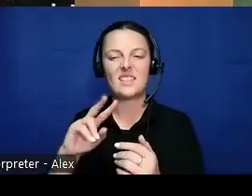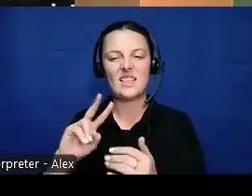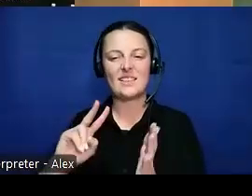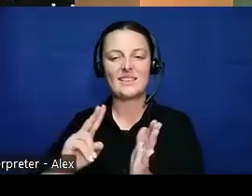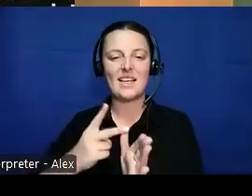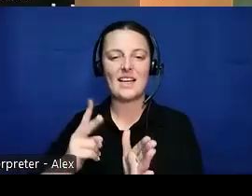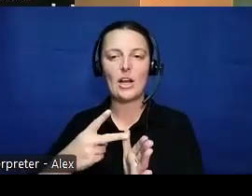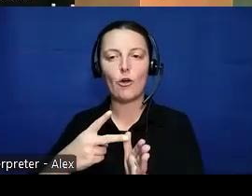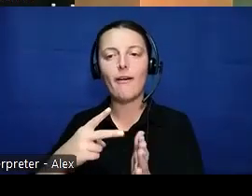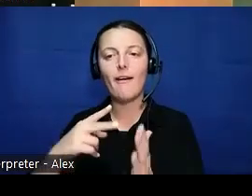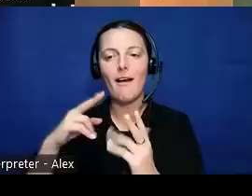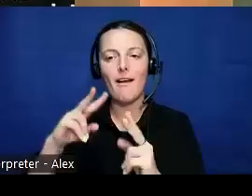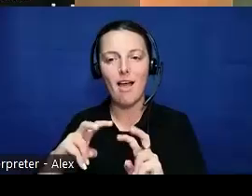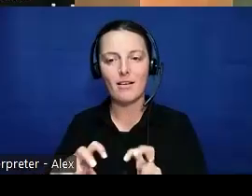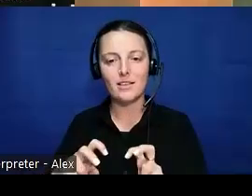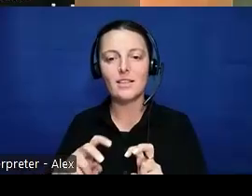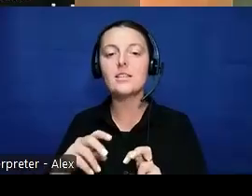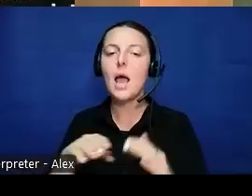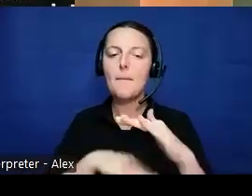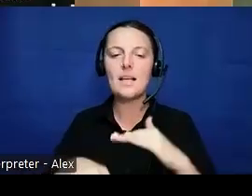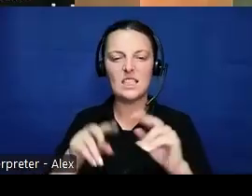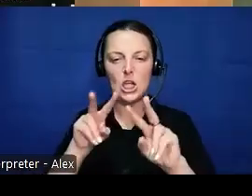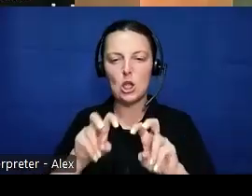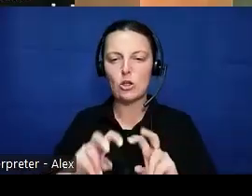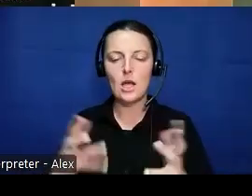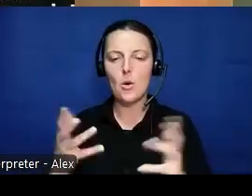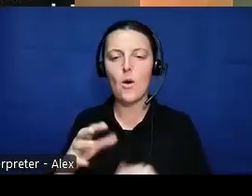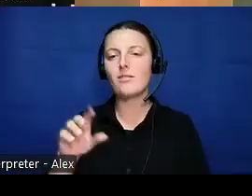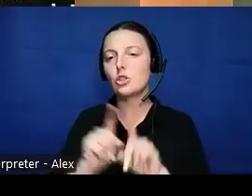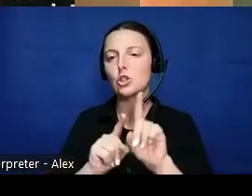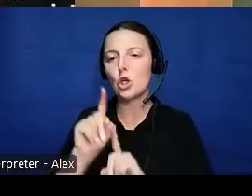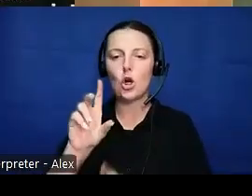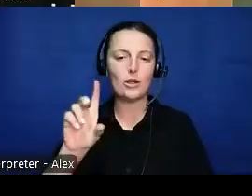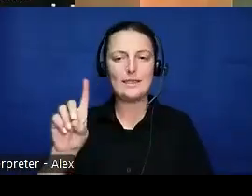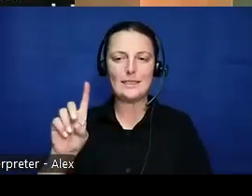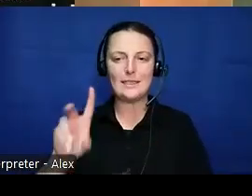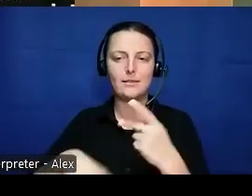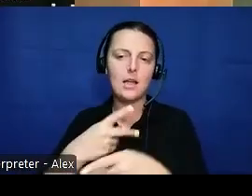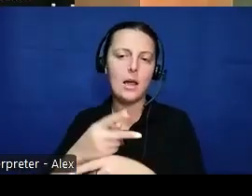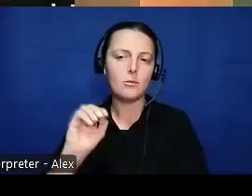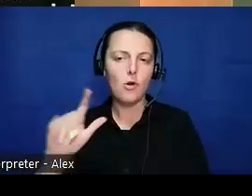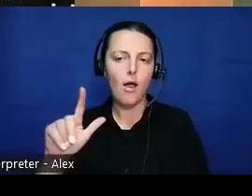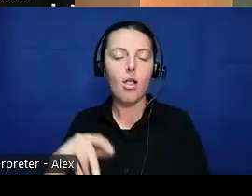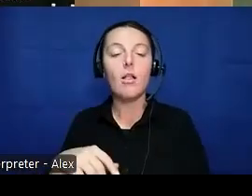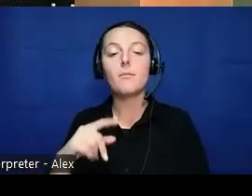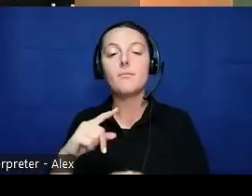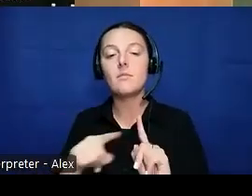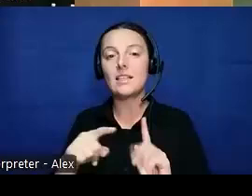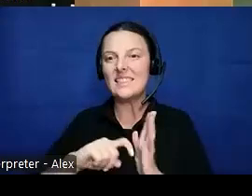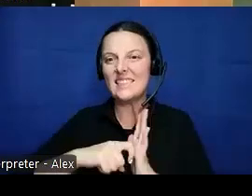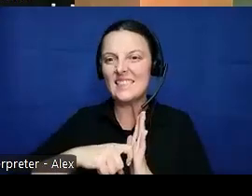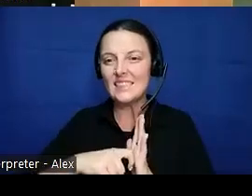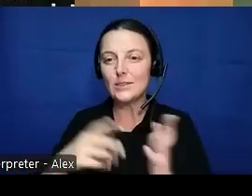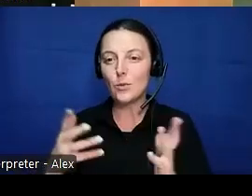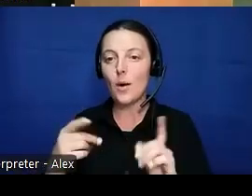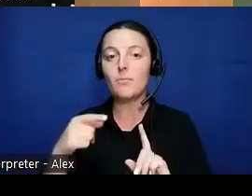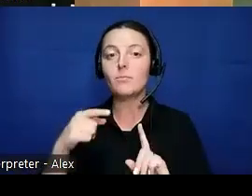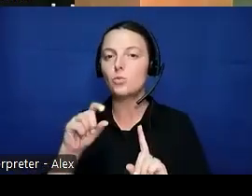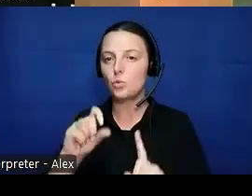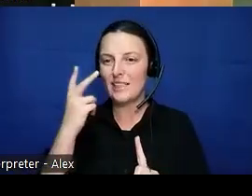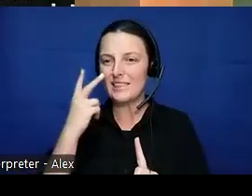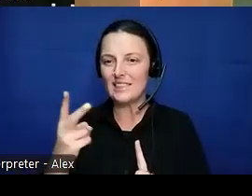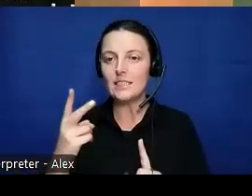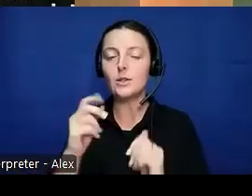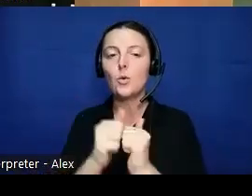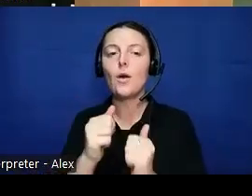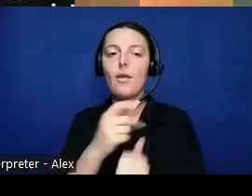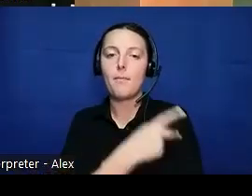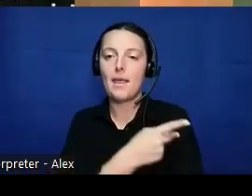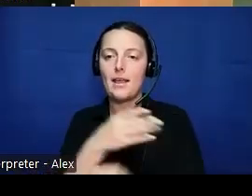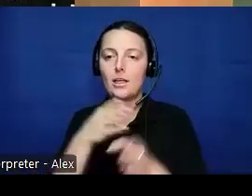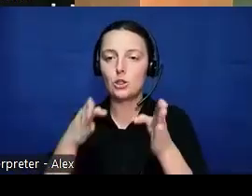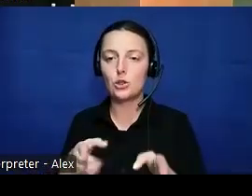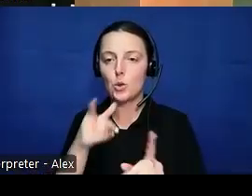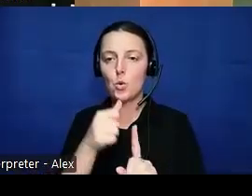a STARD type trial. And the the key here is that you see that with patients with low inflammation,